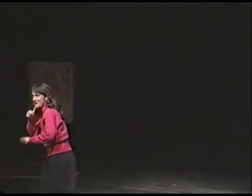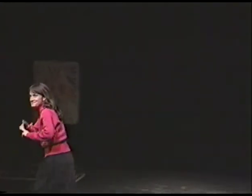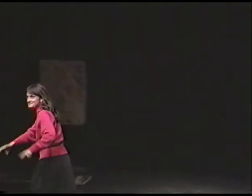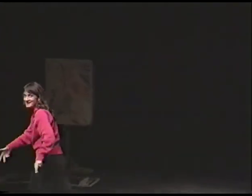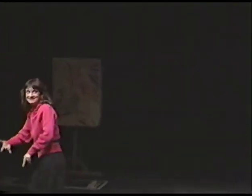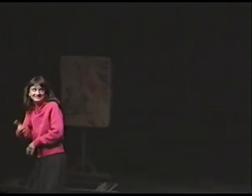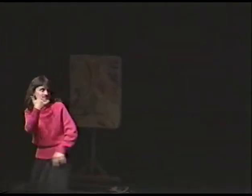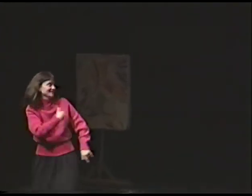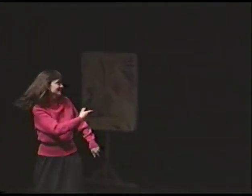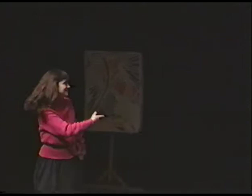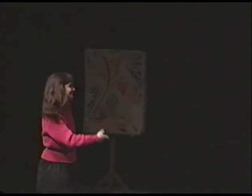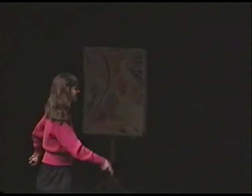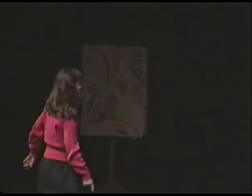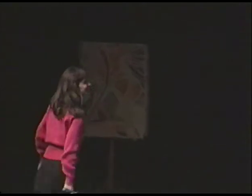I hope I'm ready. OK.